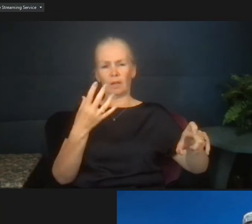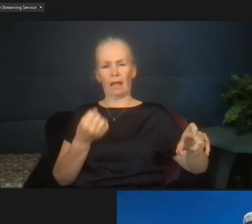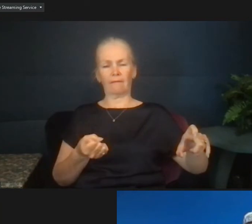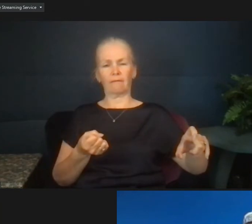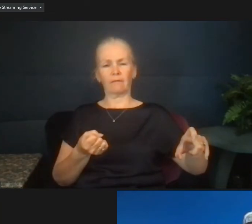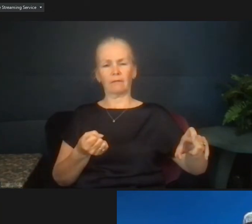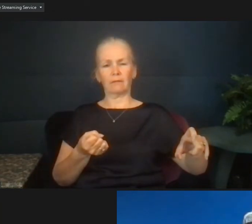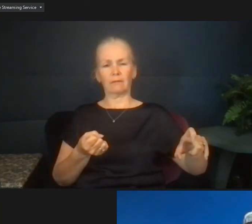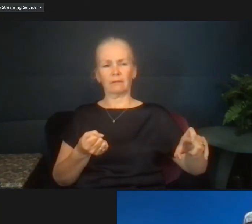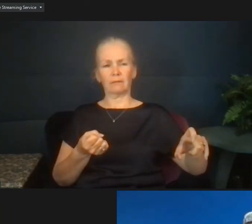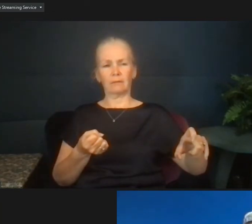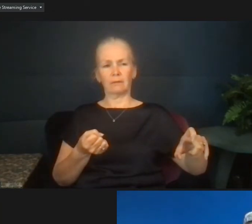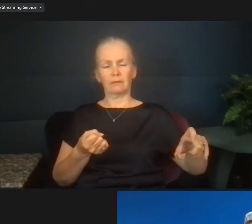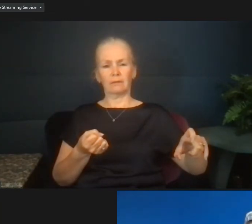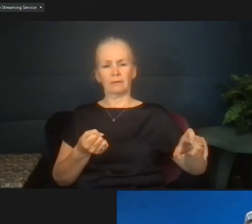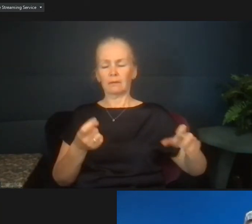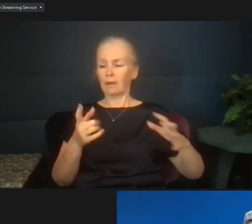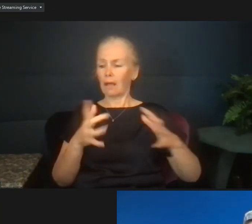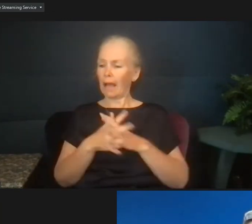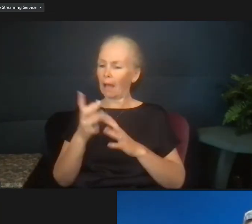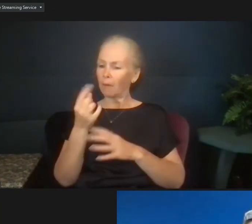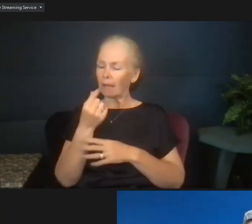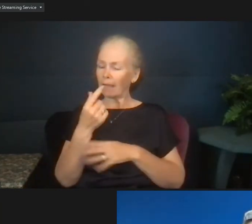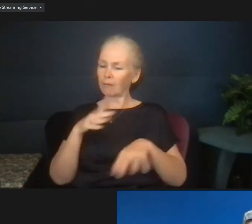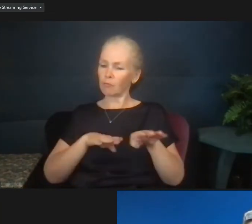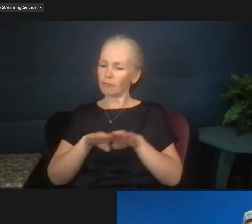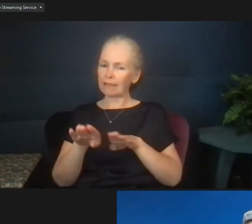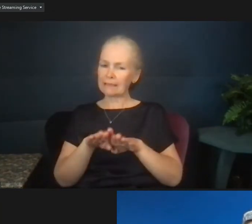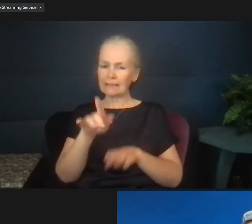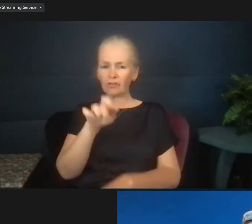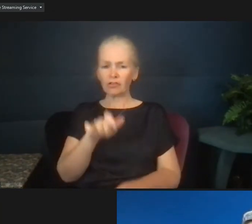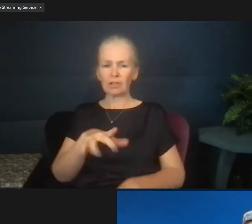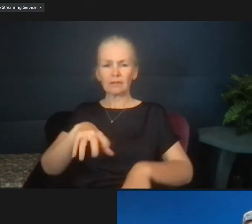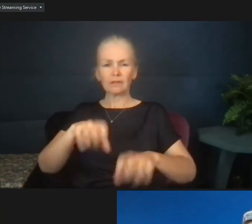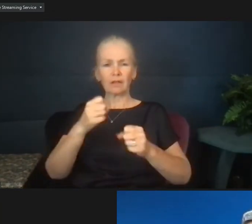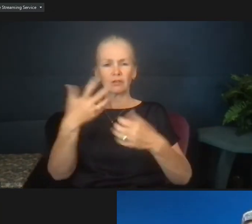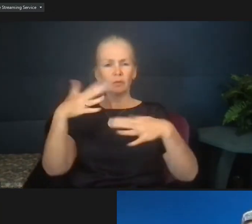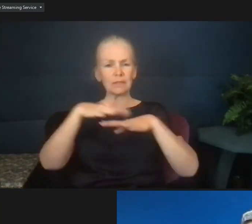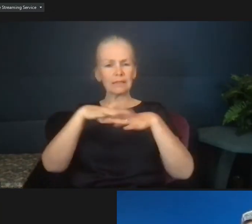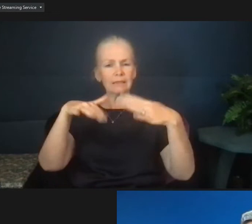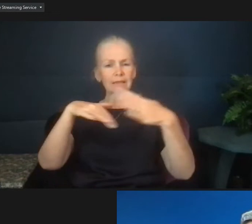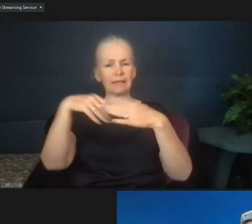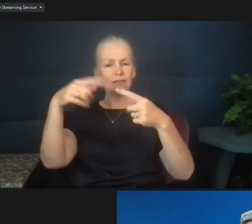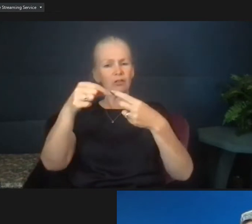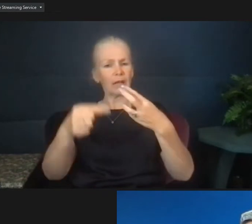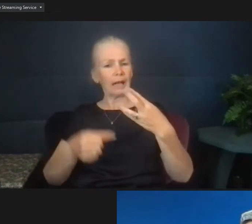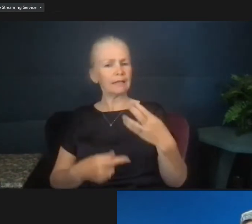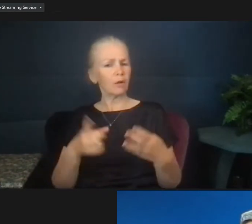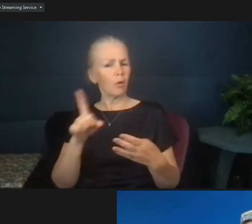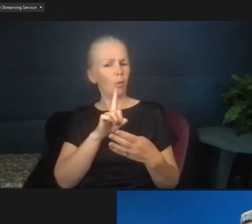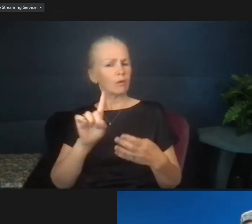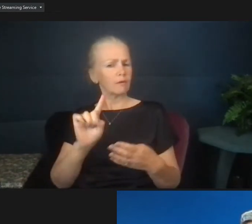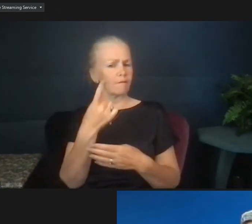And that is, "how can we as practitioners begin to do intersectionality what is our first step?"